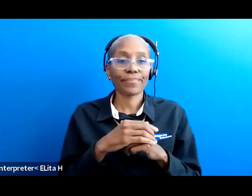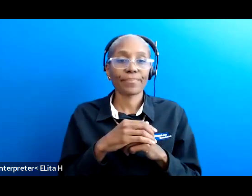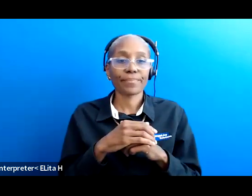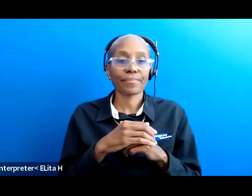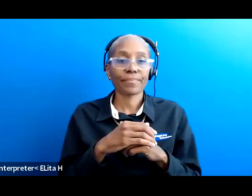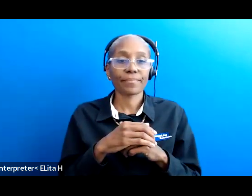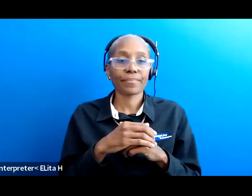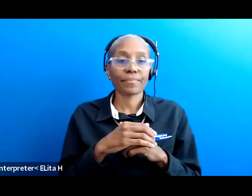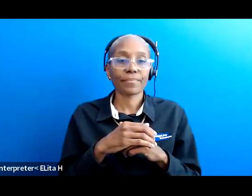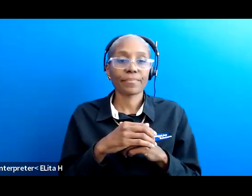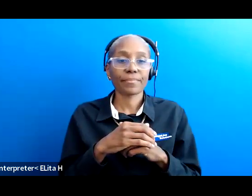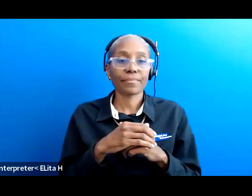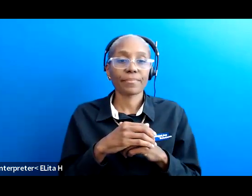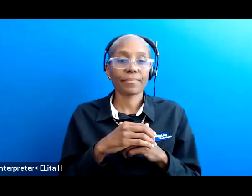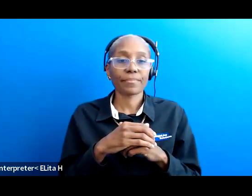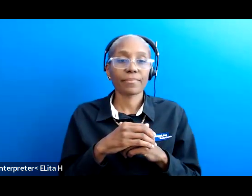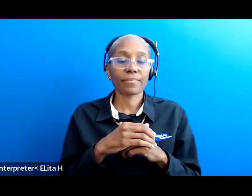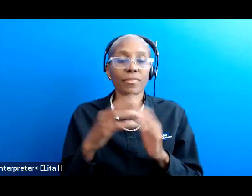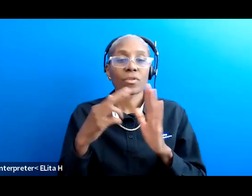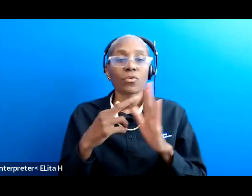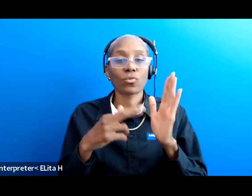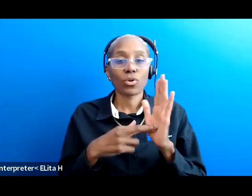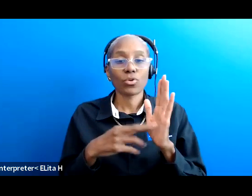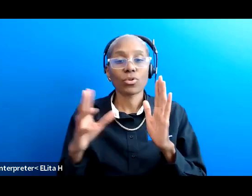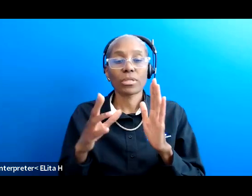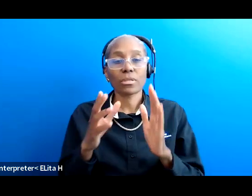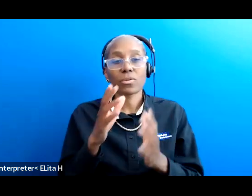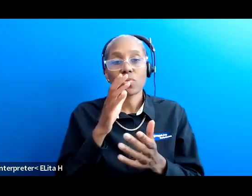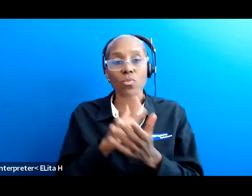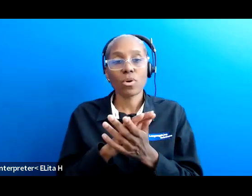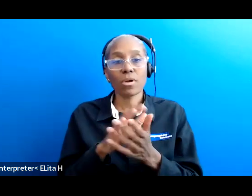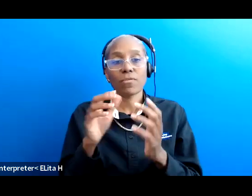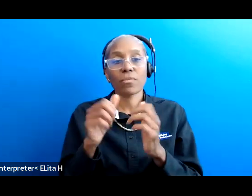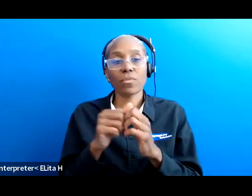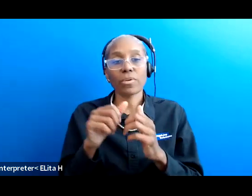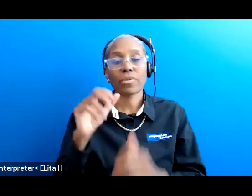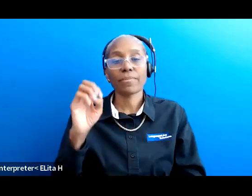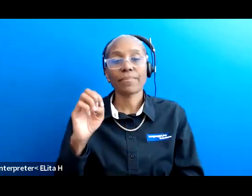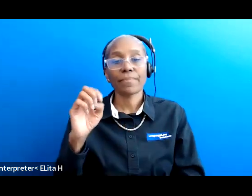He's registered his wife at Nueralink with Elon Musk,